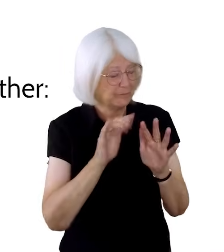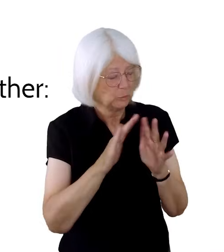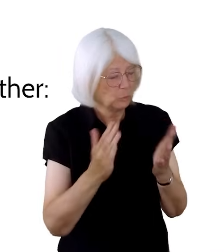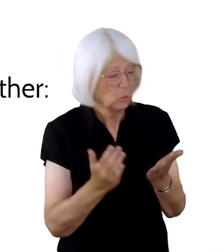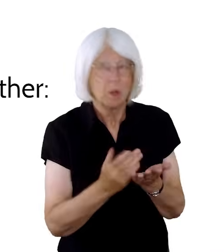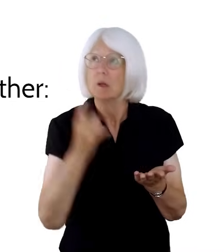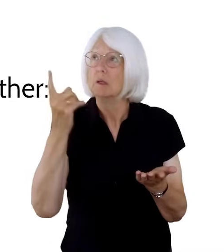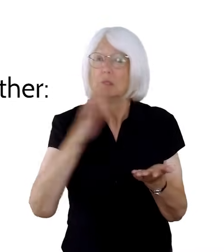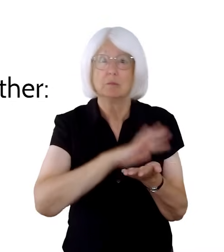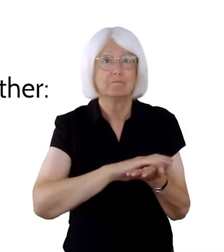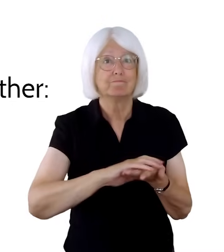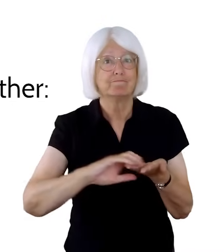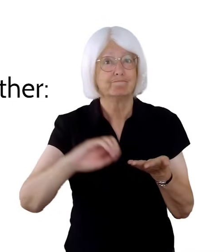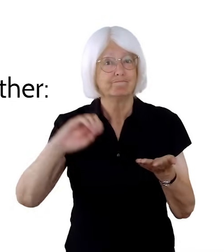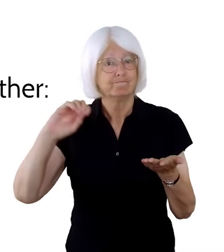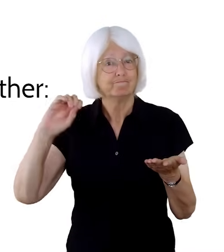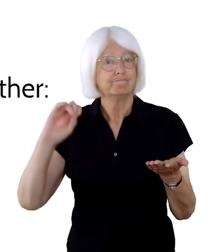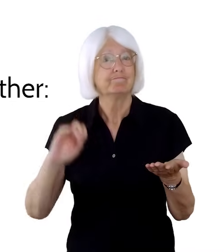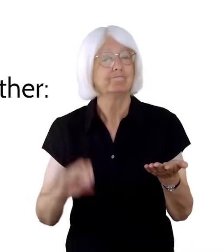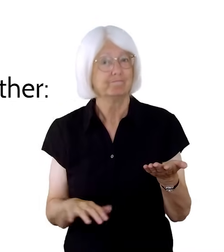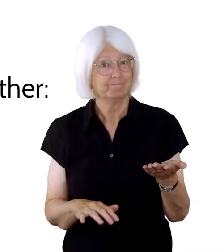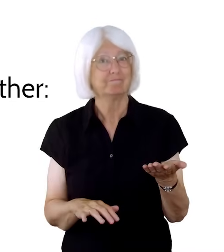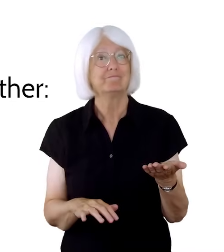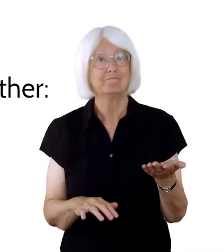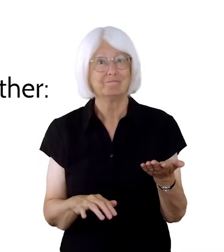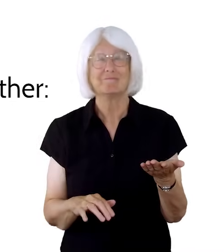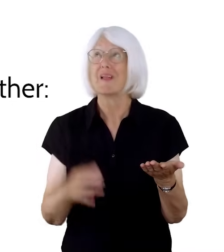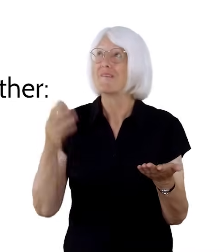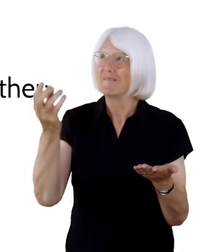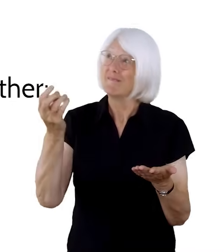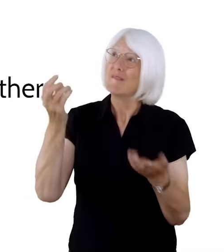You take away the sin of the world